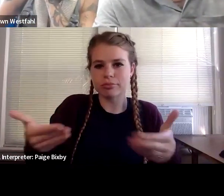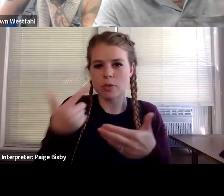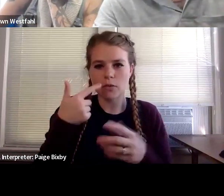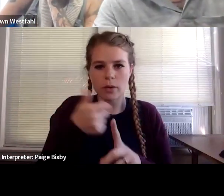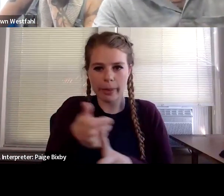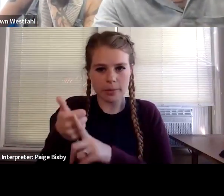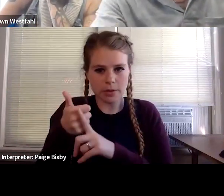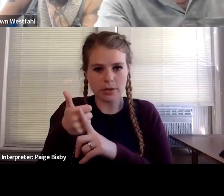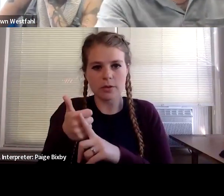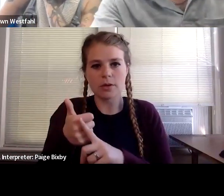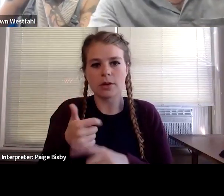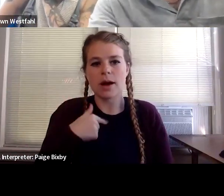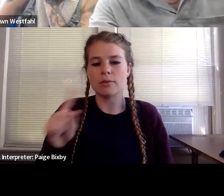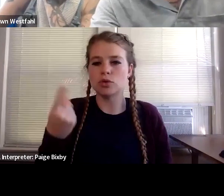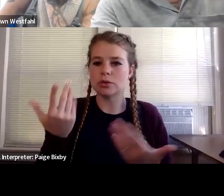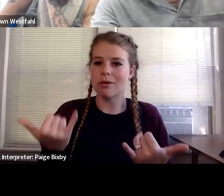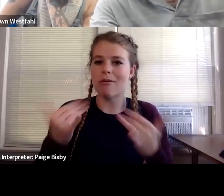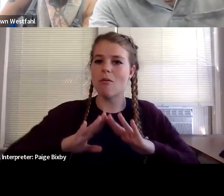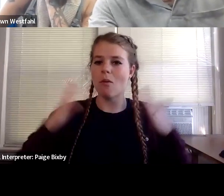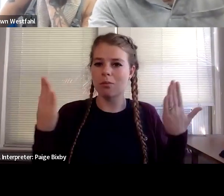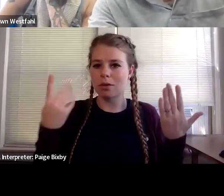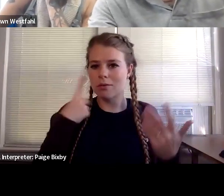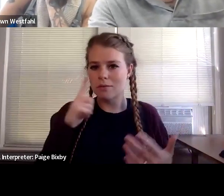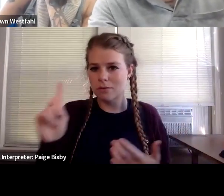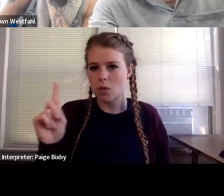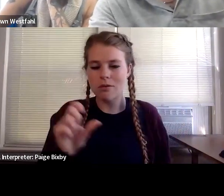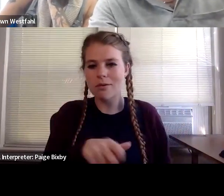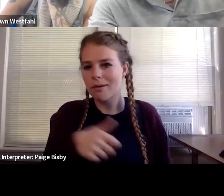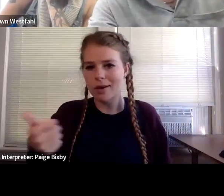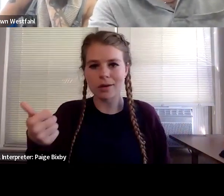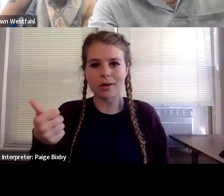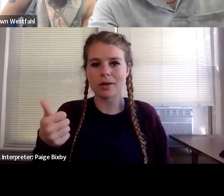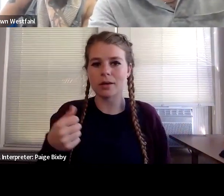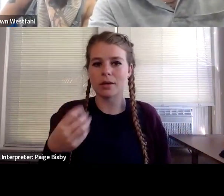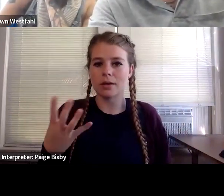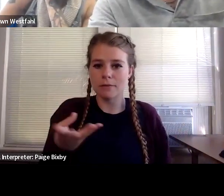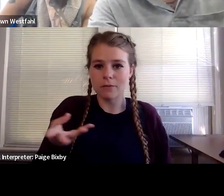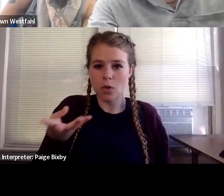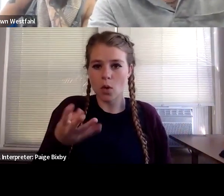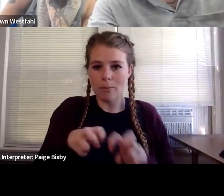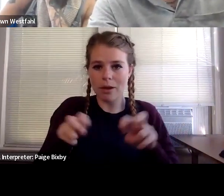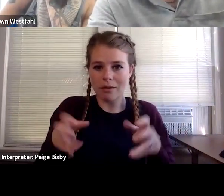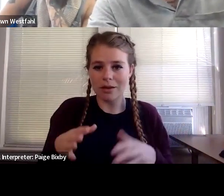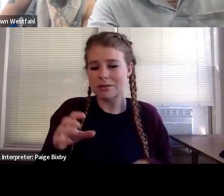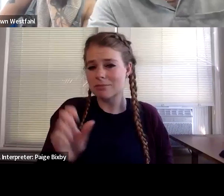I'm just gonna open it up for any of our four panelists if there's anything else you wanna share